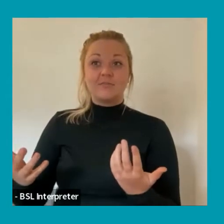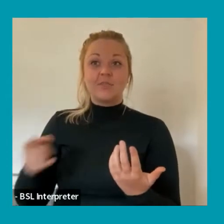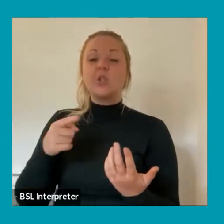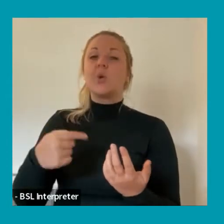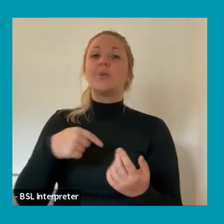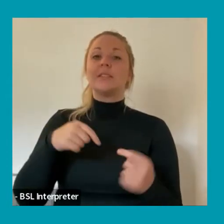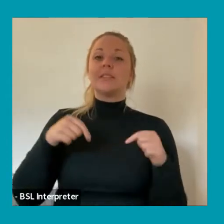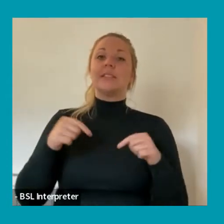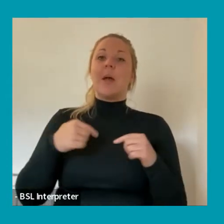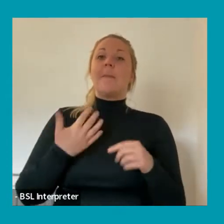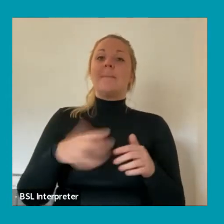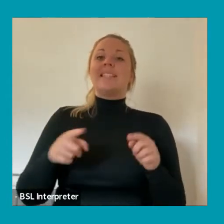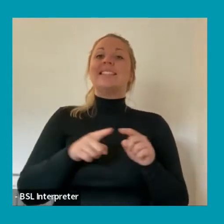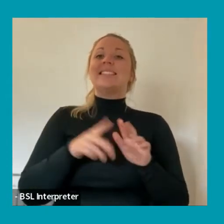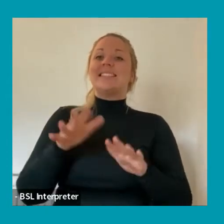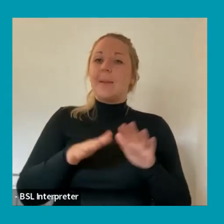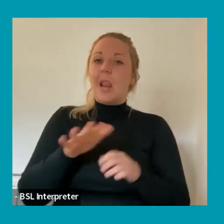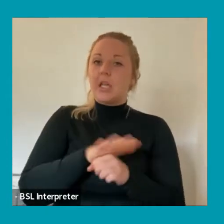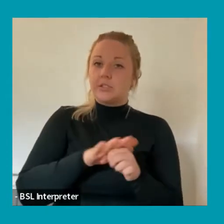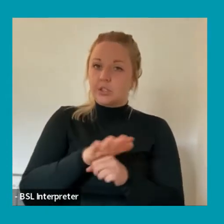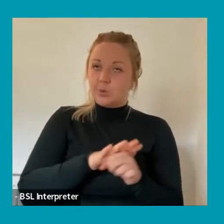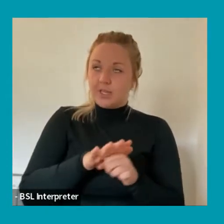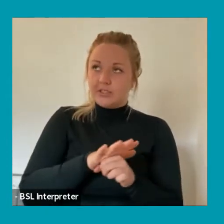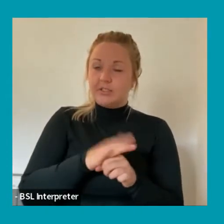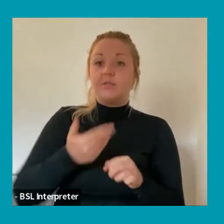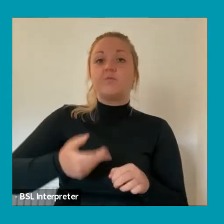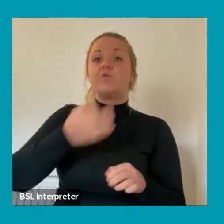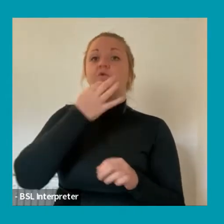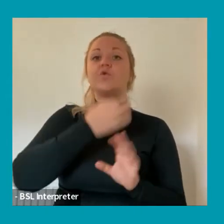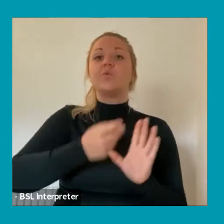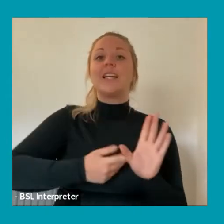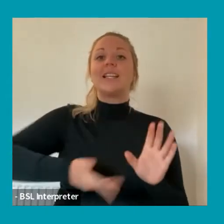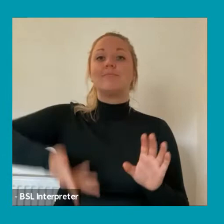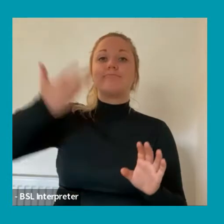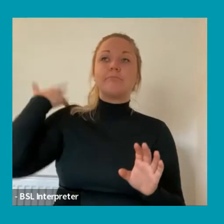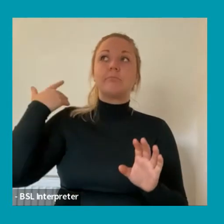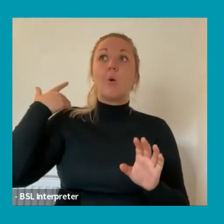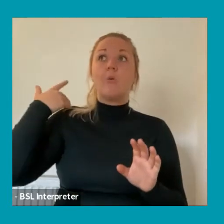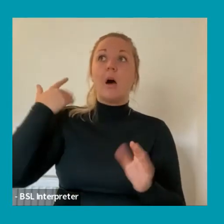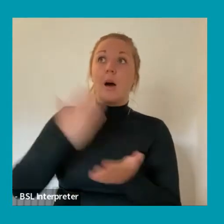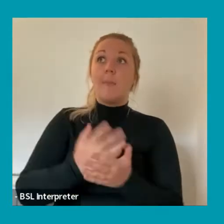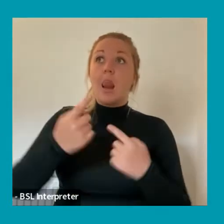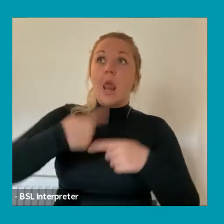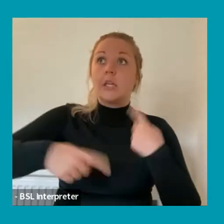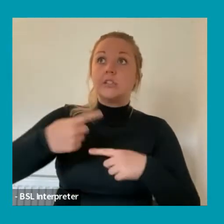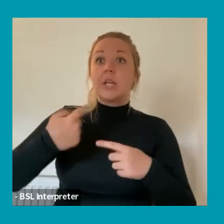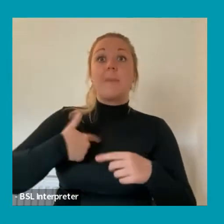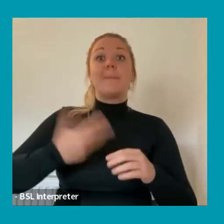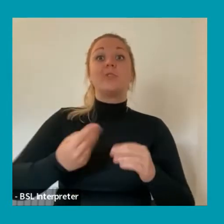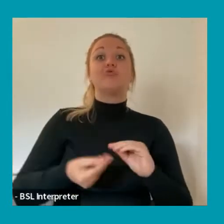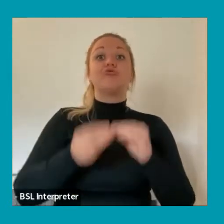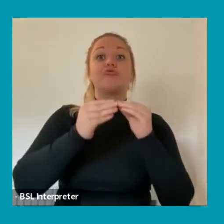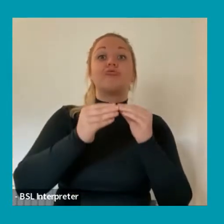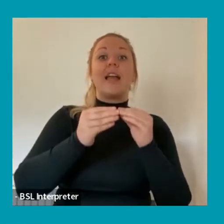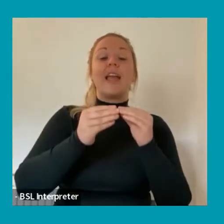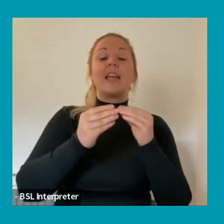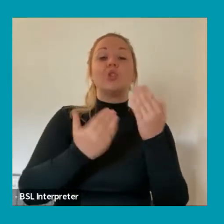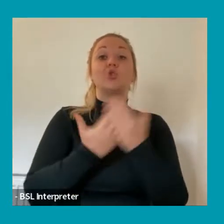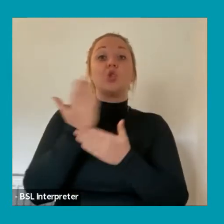We were designing a couple of years ago a year ago, a brand-new service at Evenbreak that we had never delivered